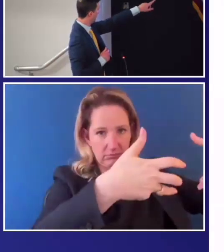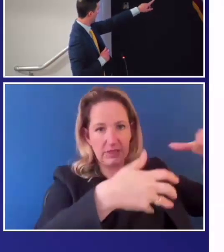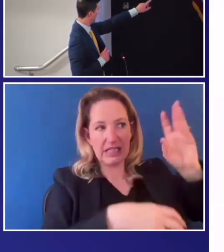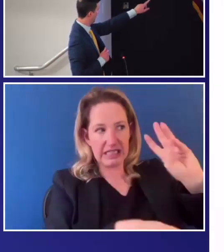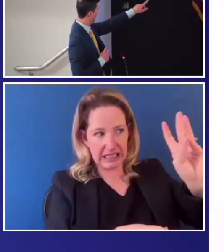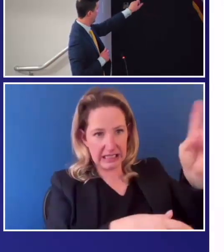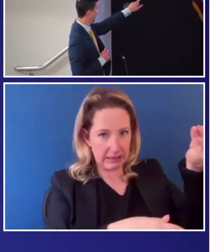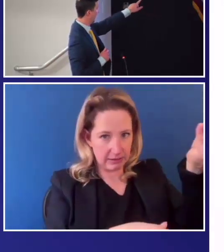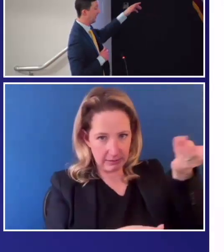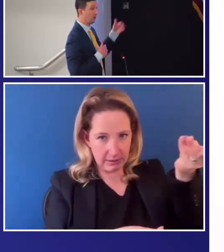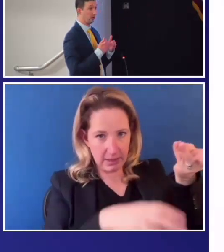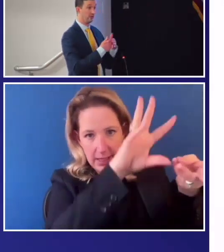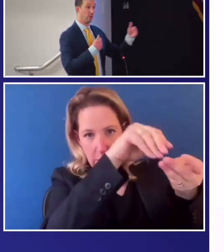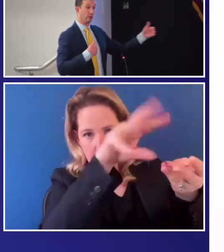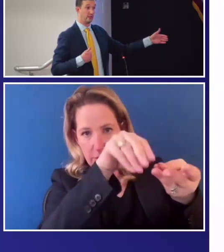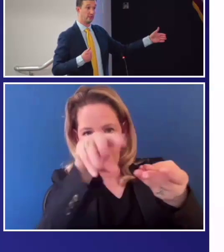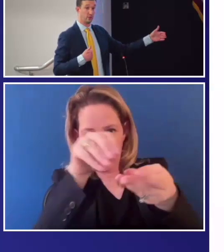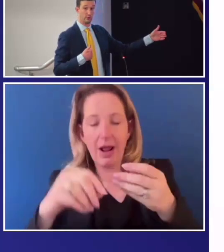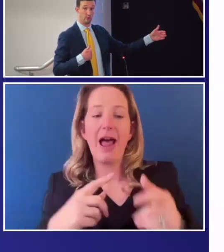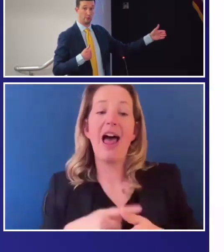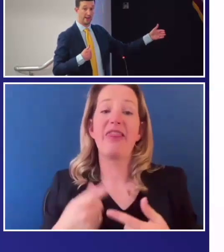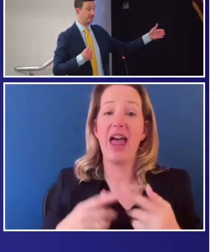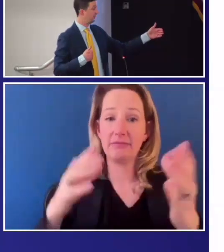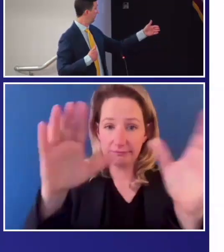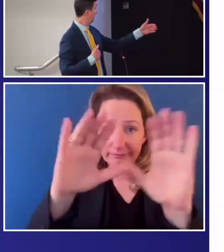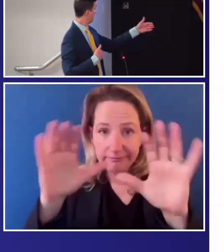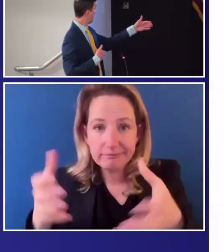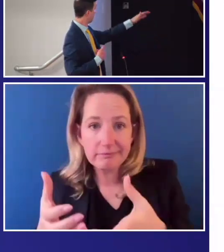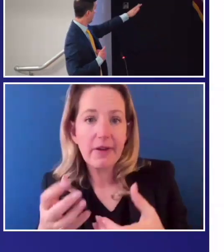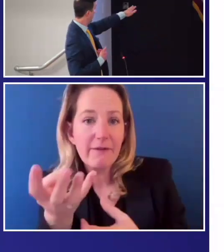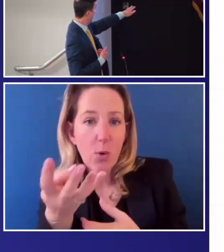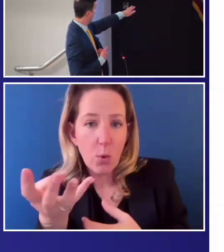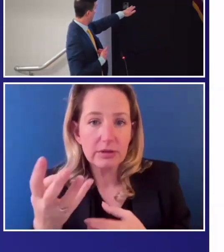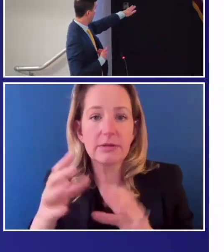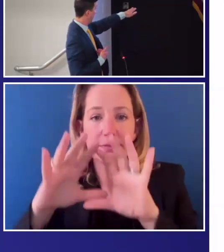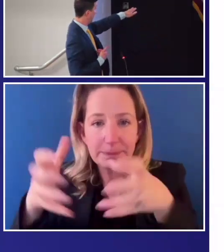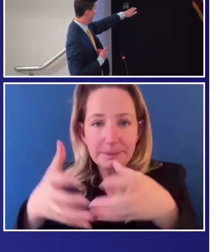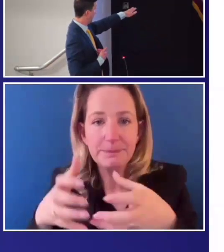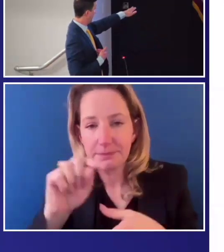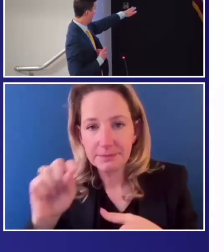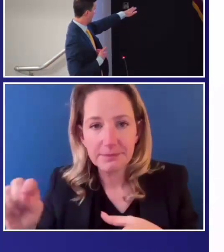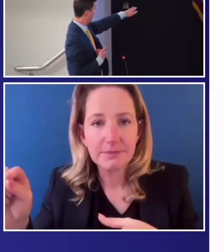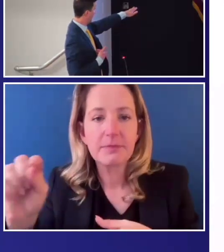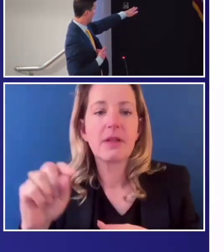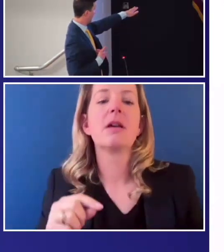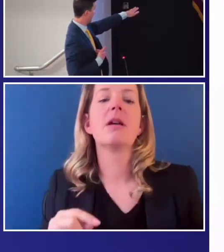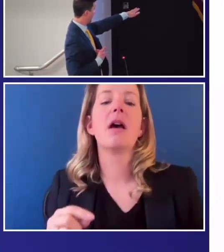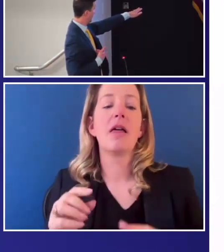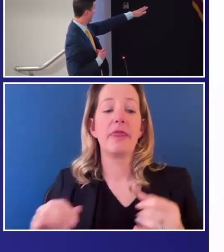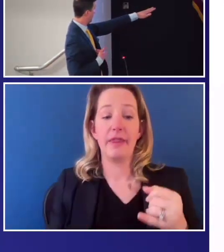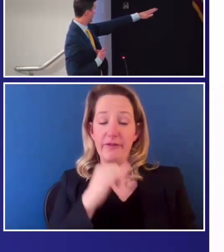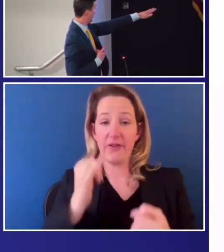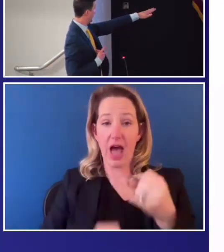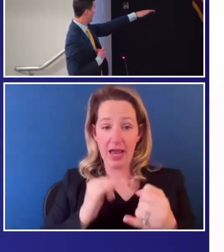six, seven, eight, and nine are the four years that we roll back to. The final, the final steps from 10 to 14,